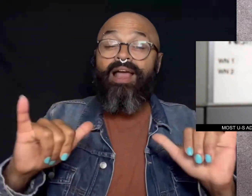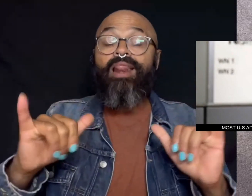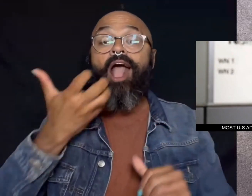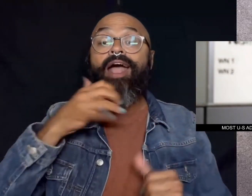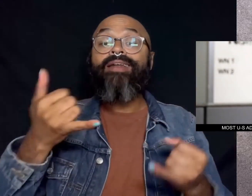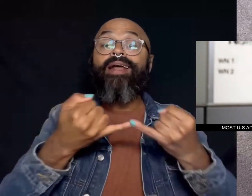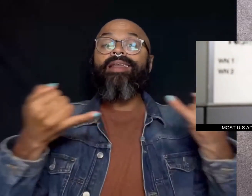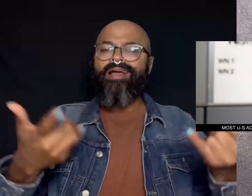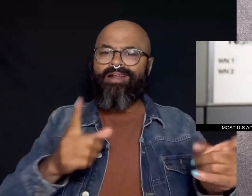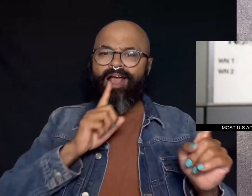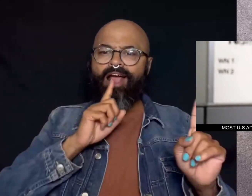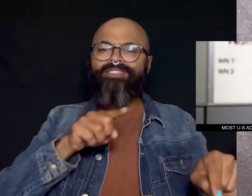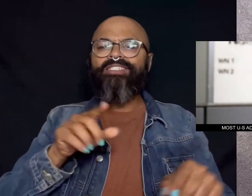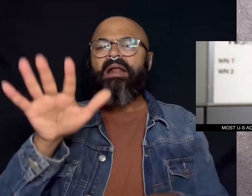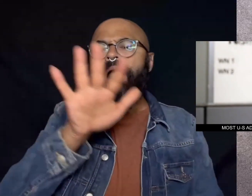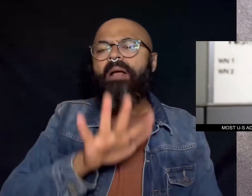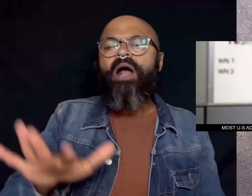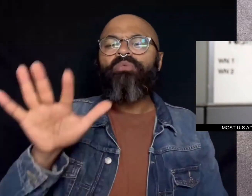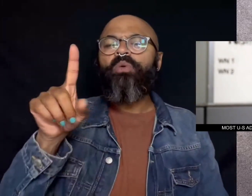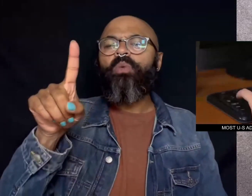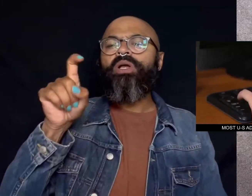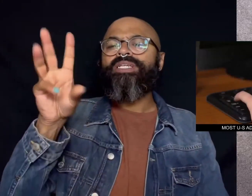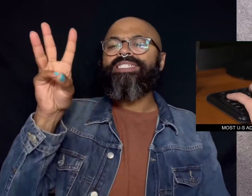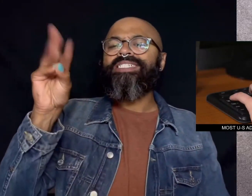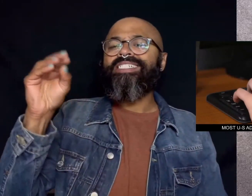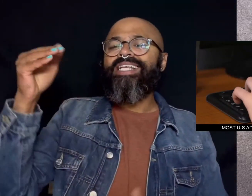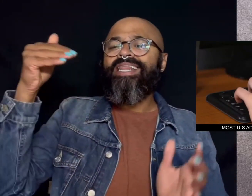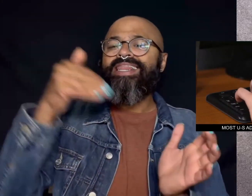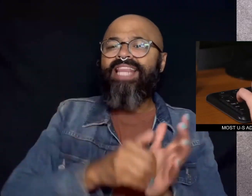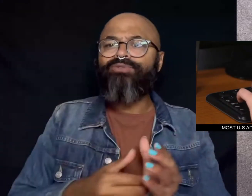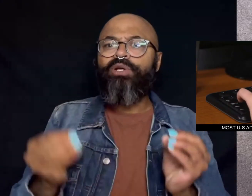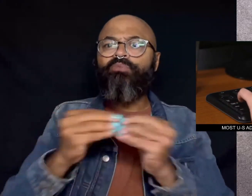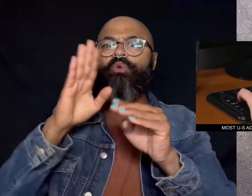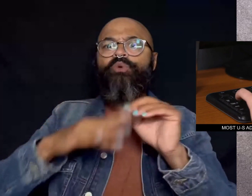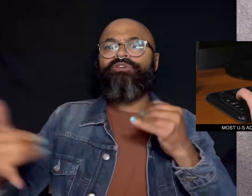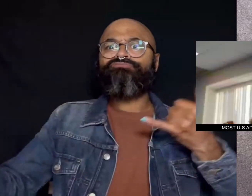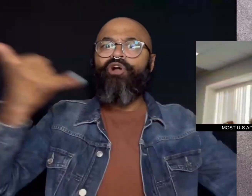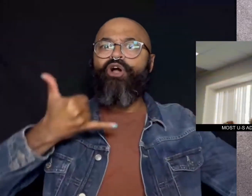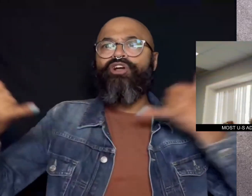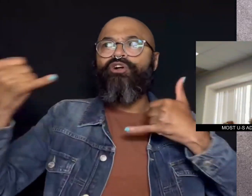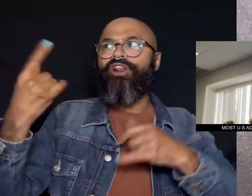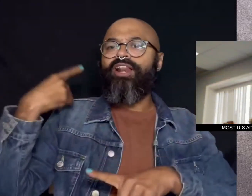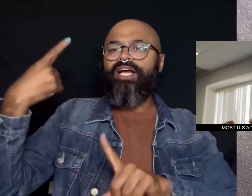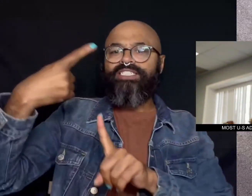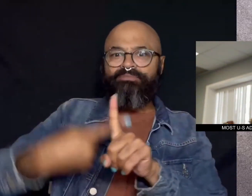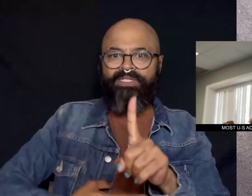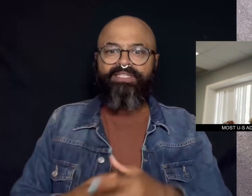Still, the hotline answered about 160,000 more calls last month.